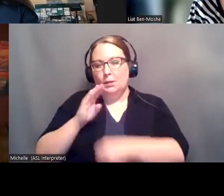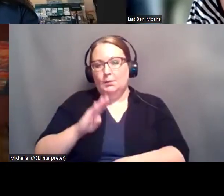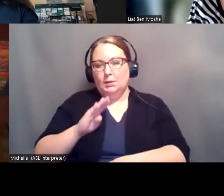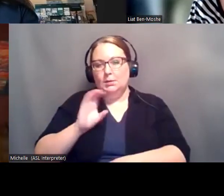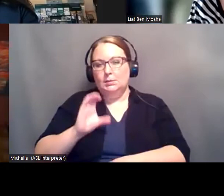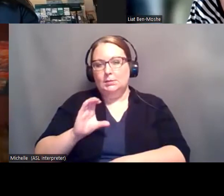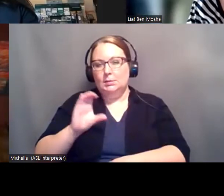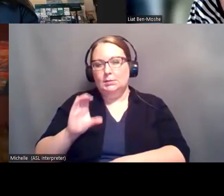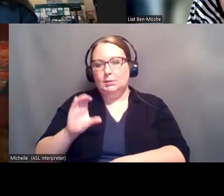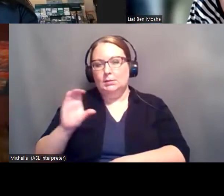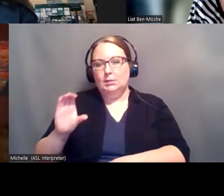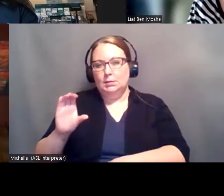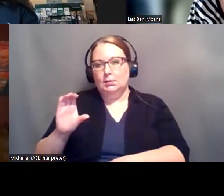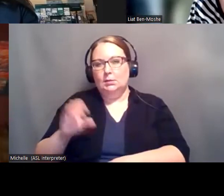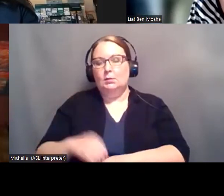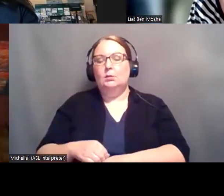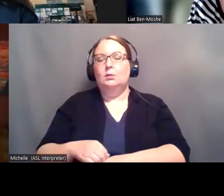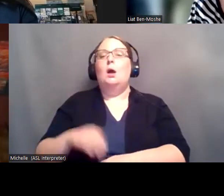Again, Beyond Compliance Coordinating Committee.